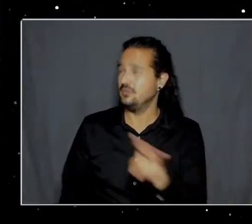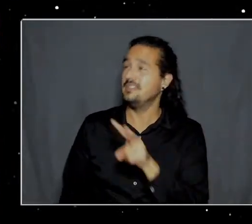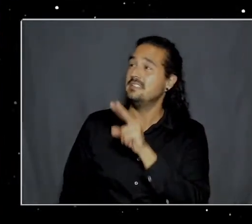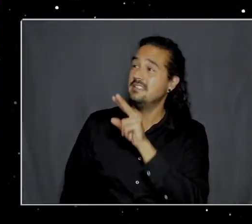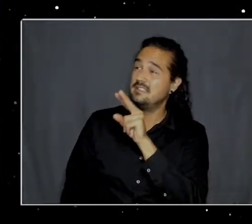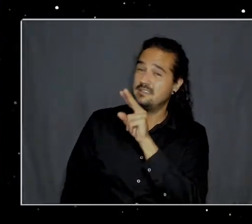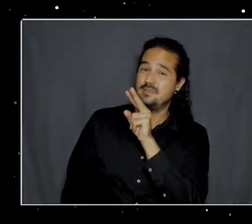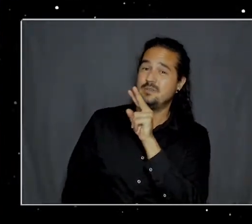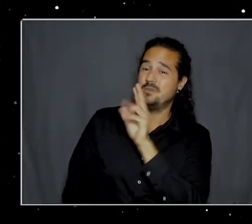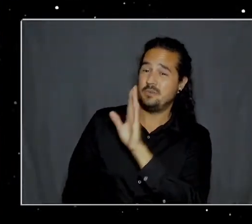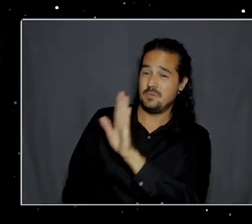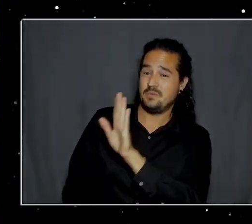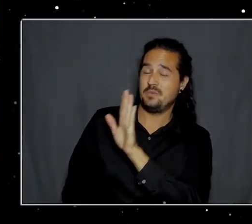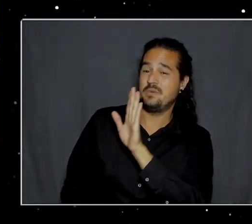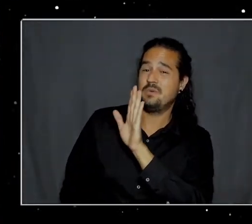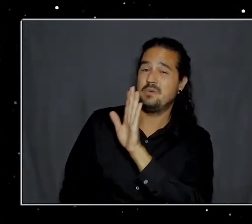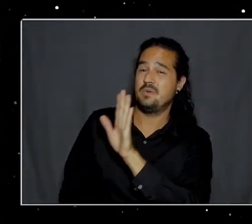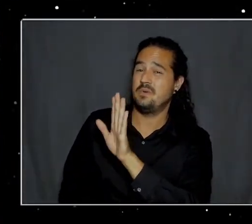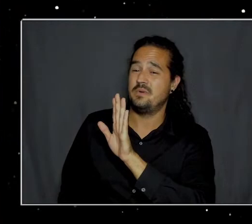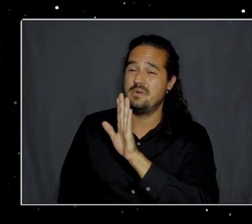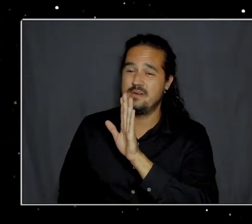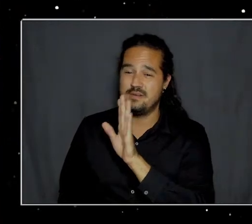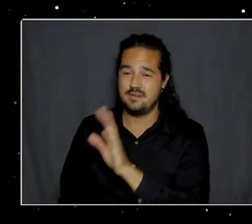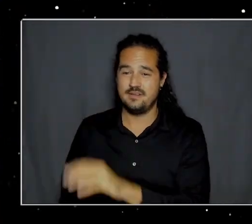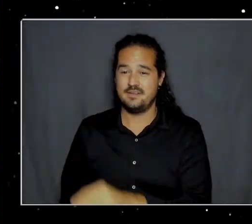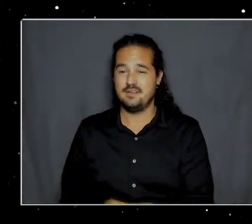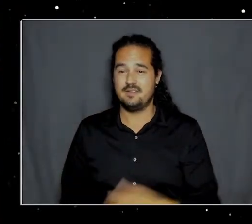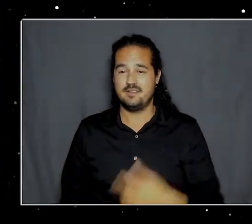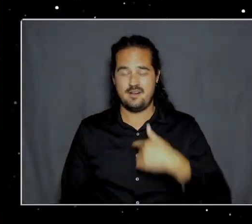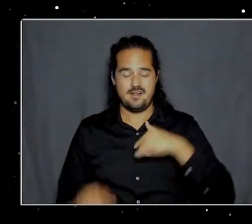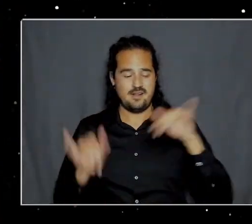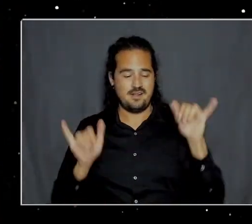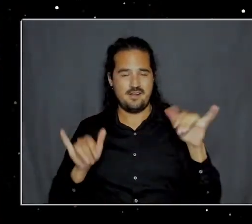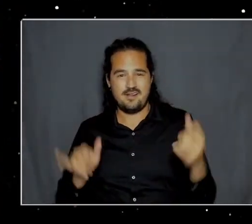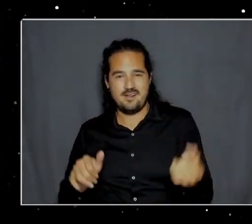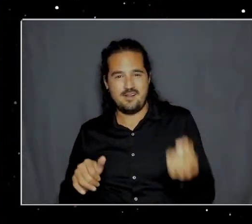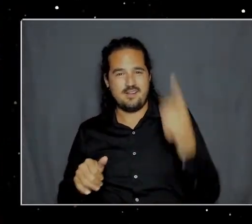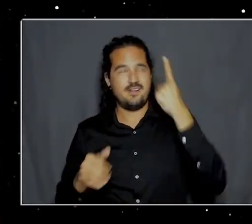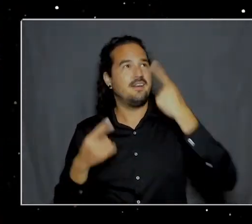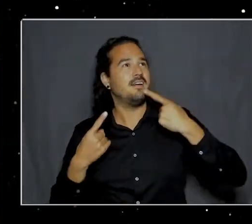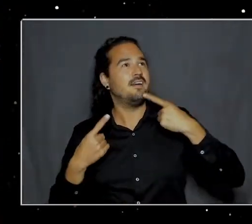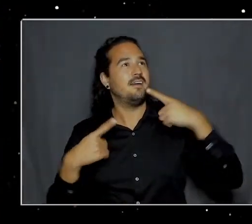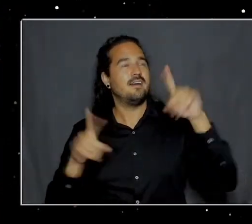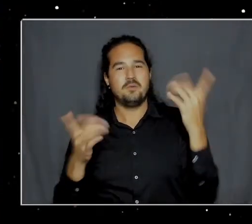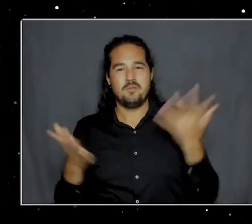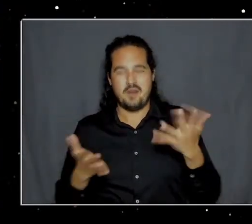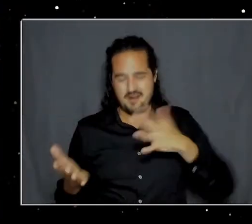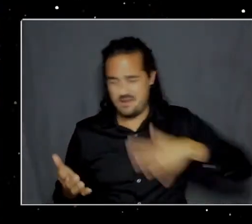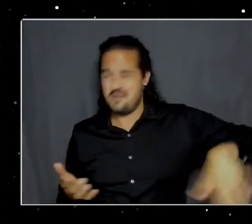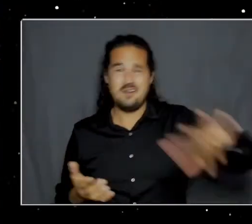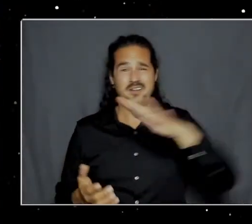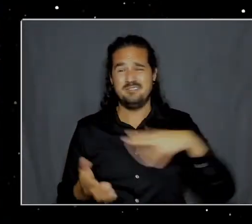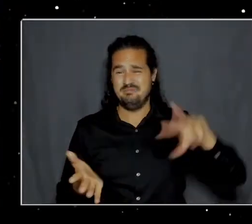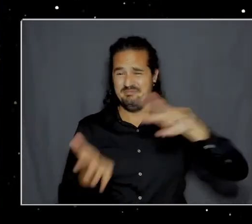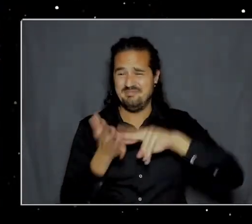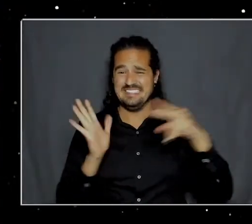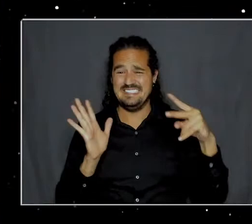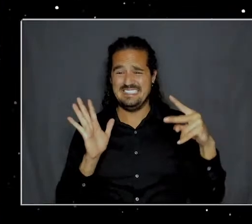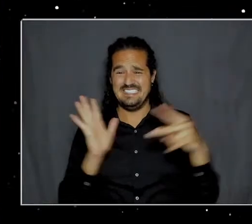LOOKIN' IN YOUR